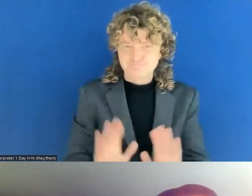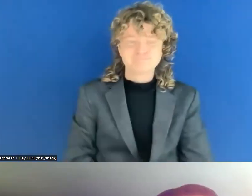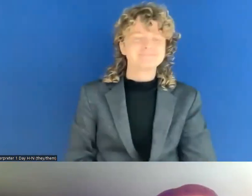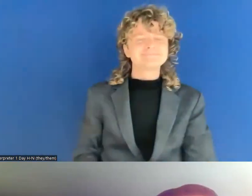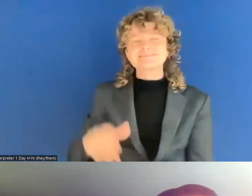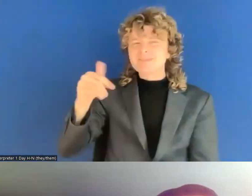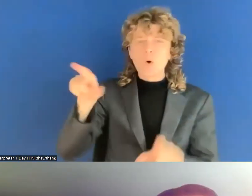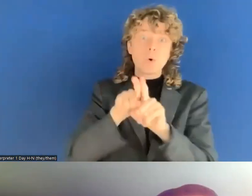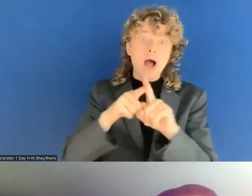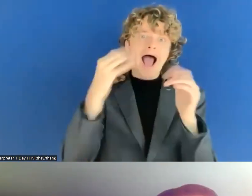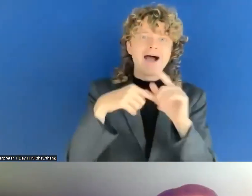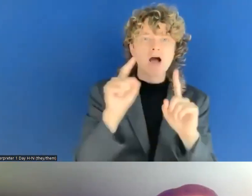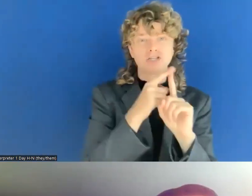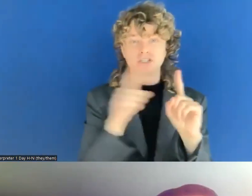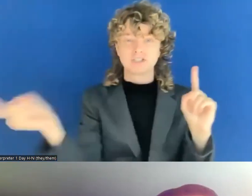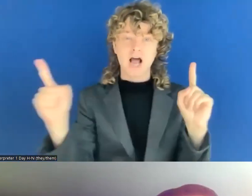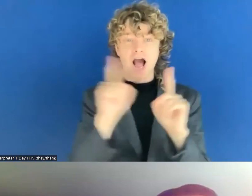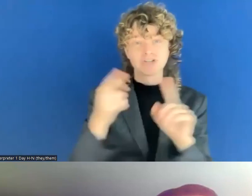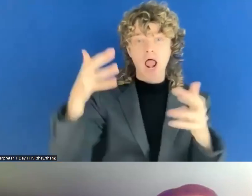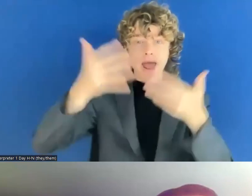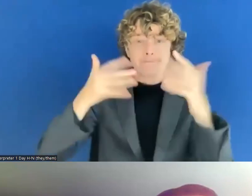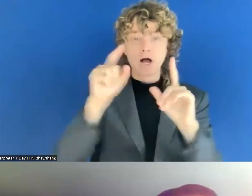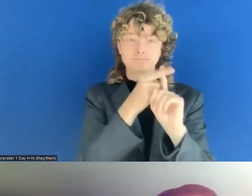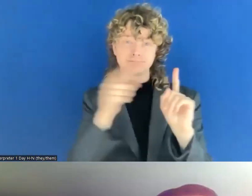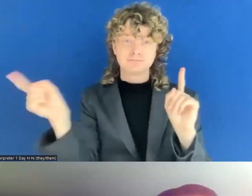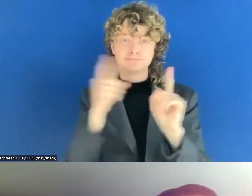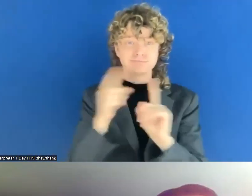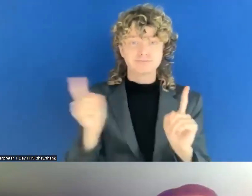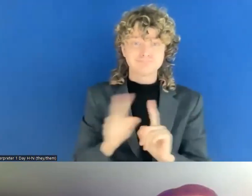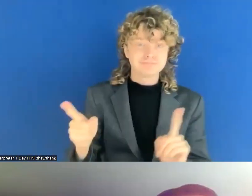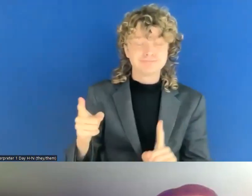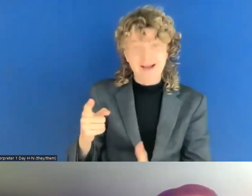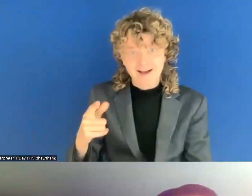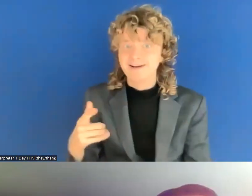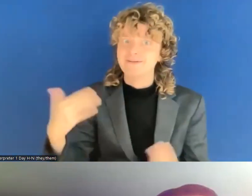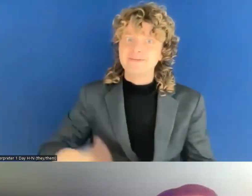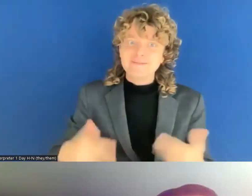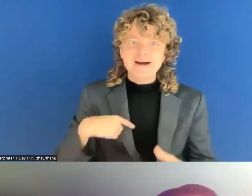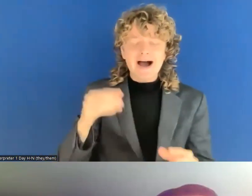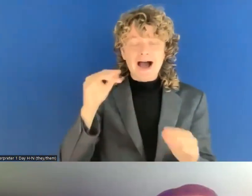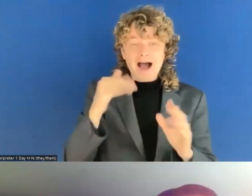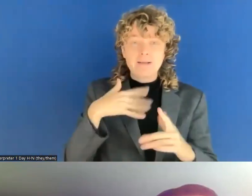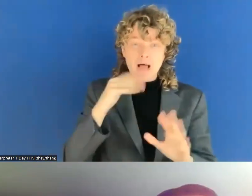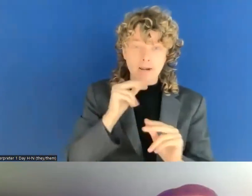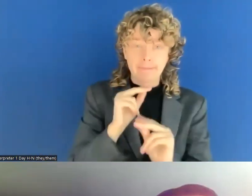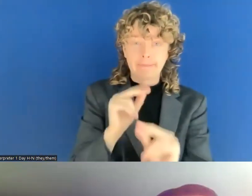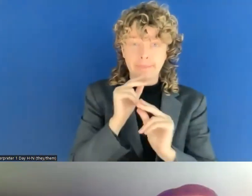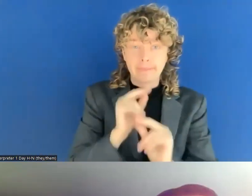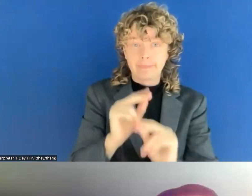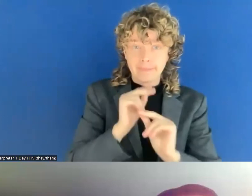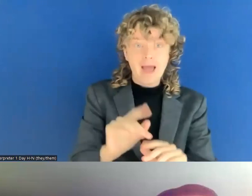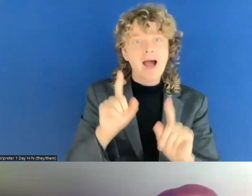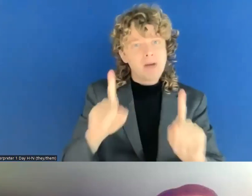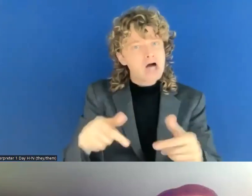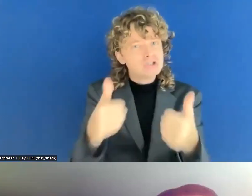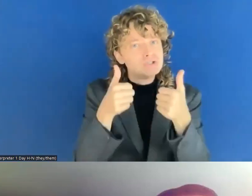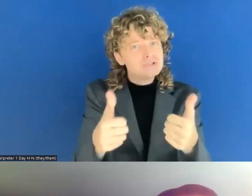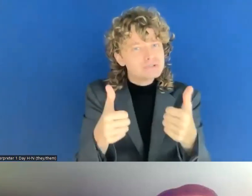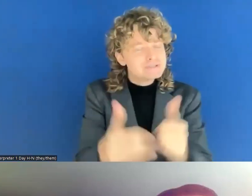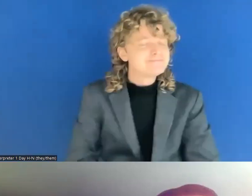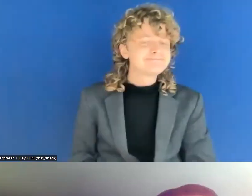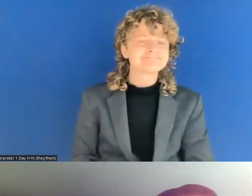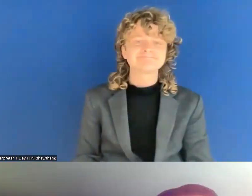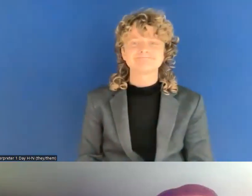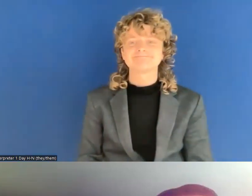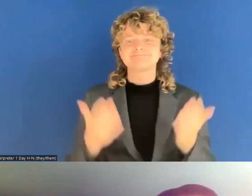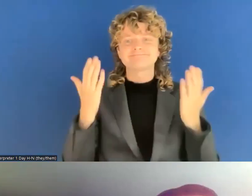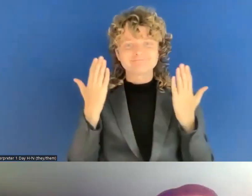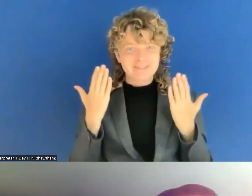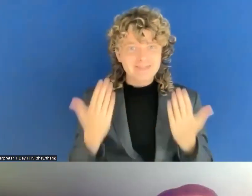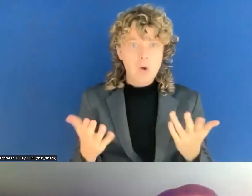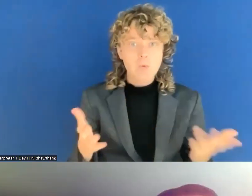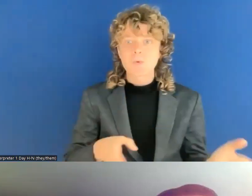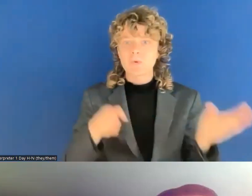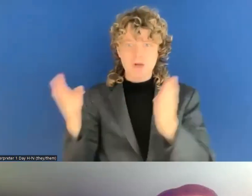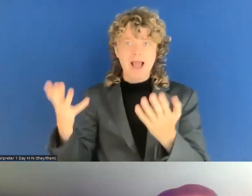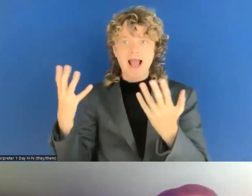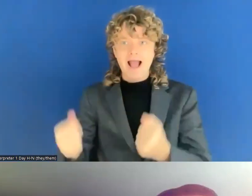So there was also a question so why is this so is there a common approach between